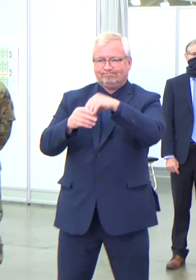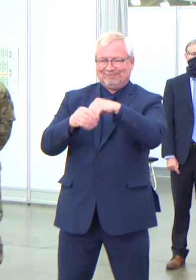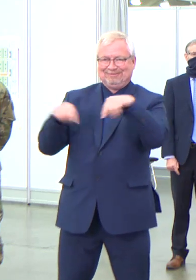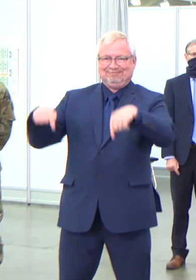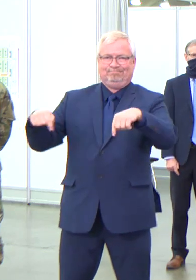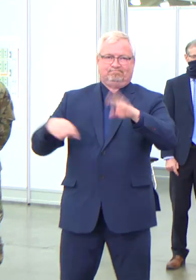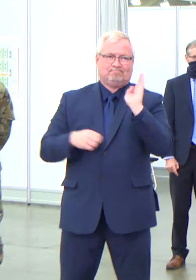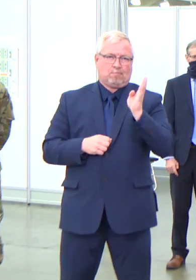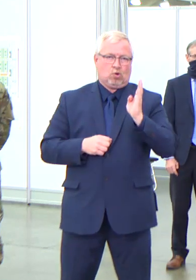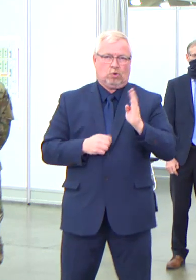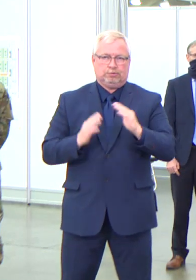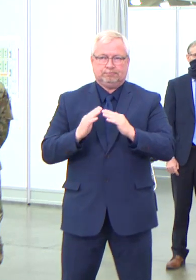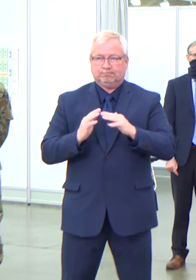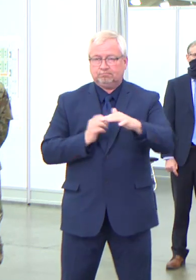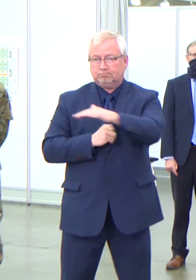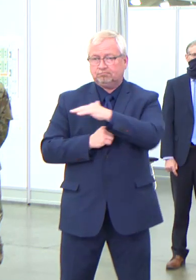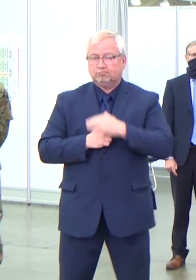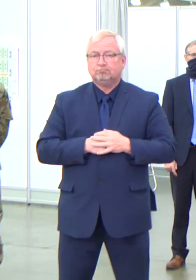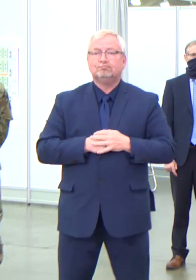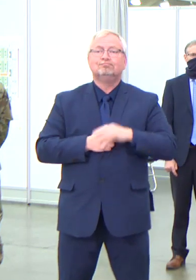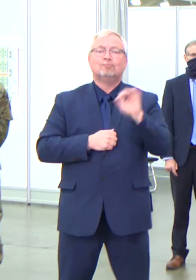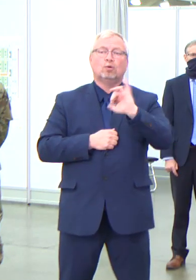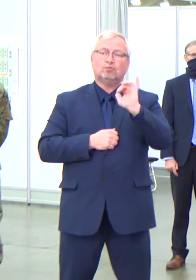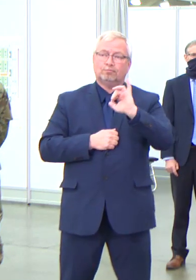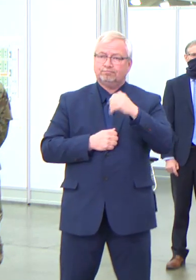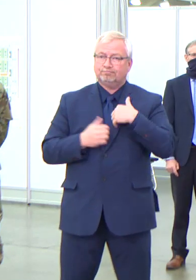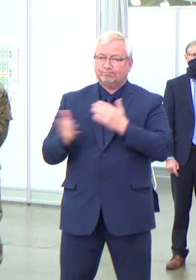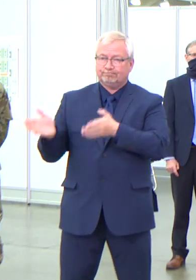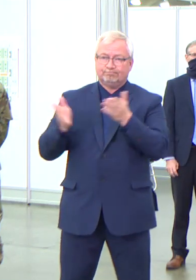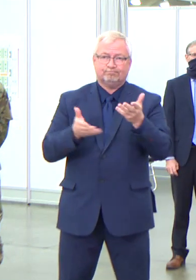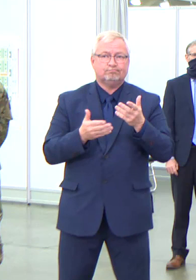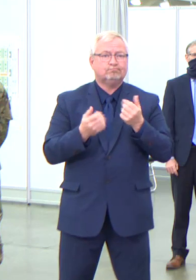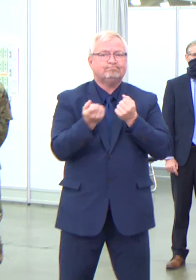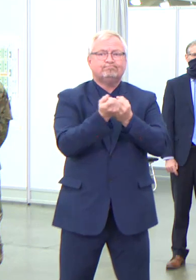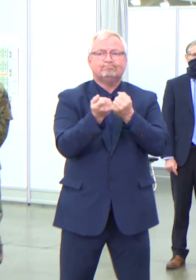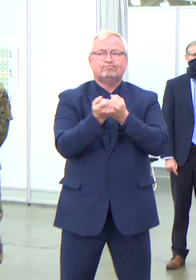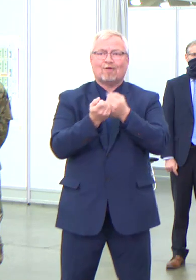around the city. We are also providing logistical support for the city's